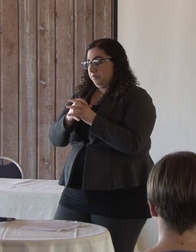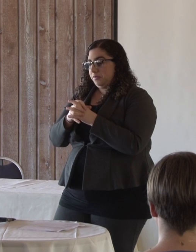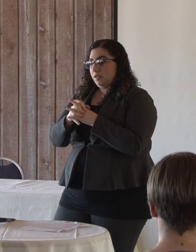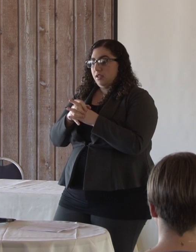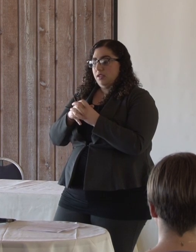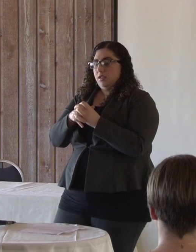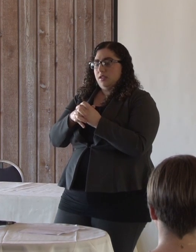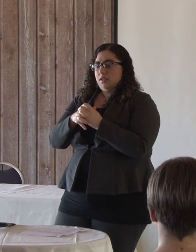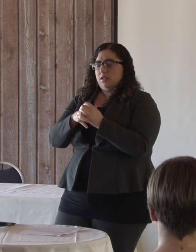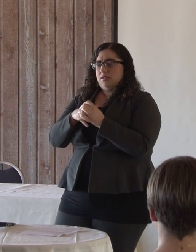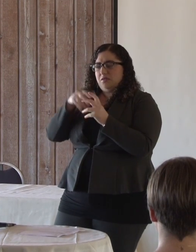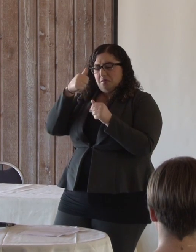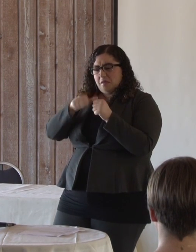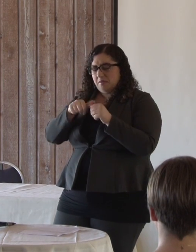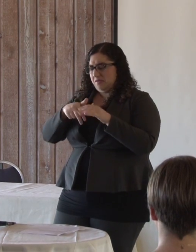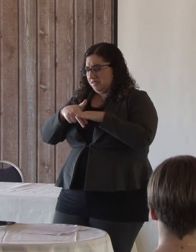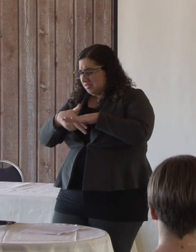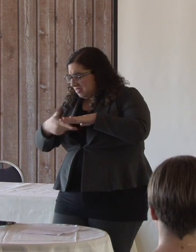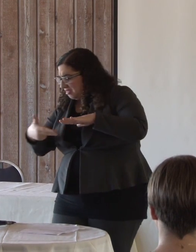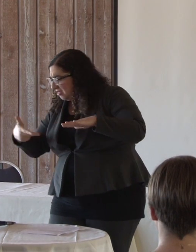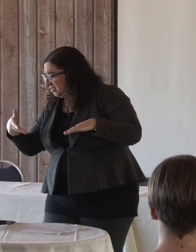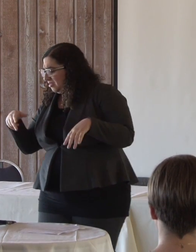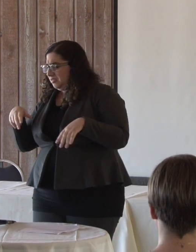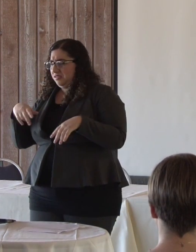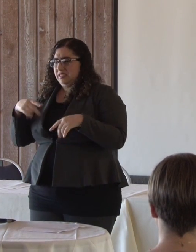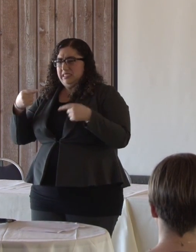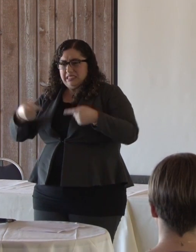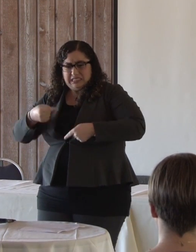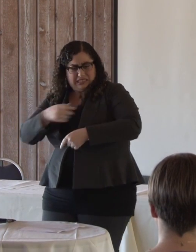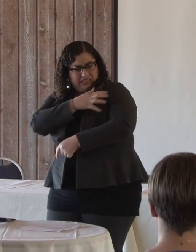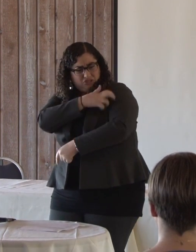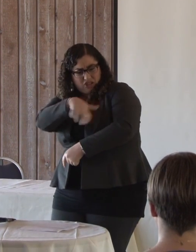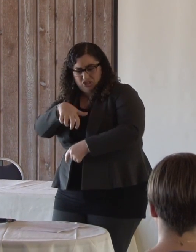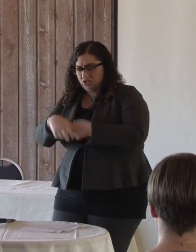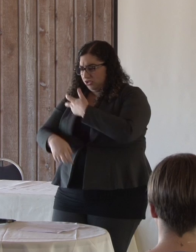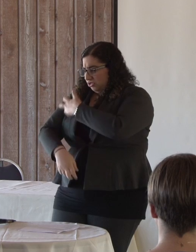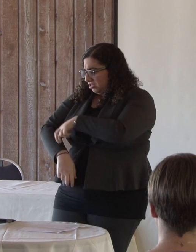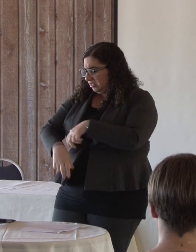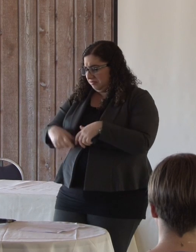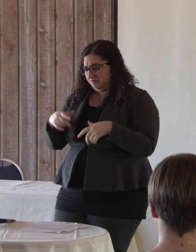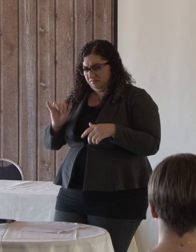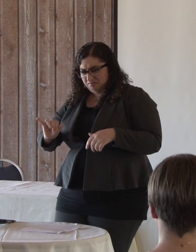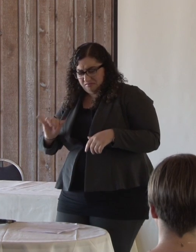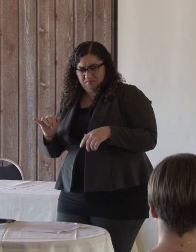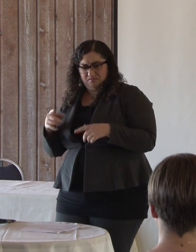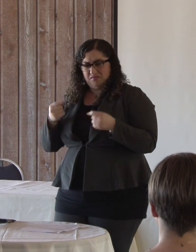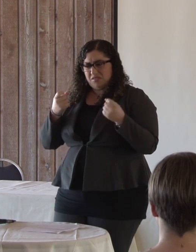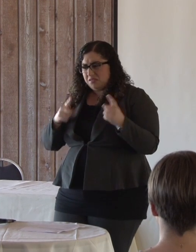She was about ten at the time. She crawled underneath